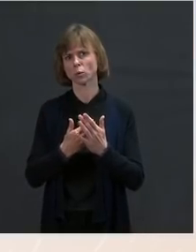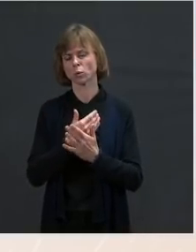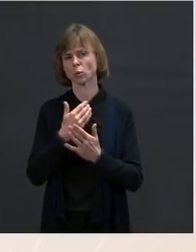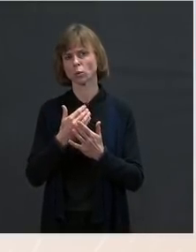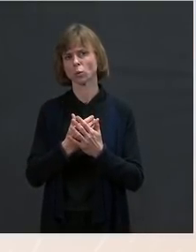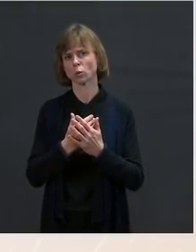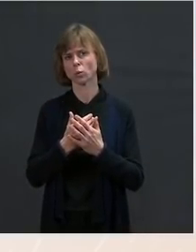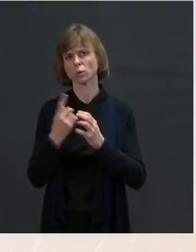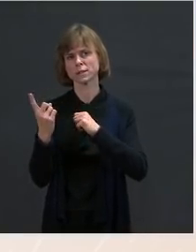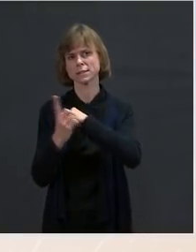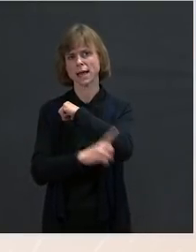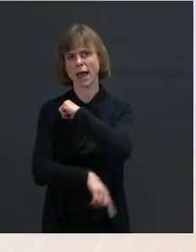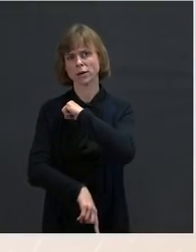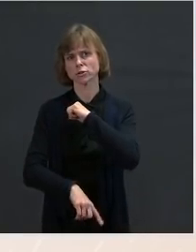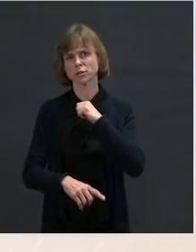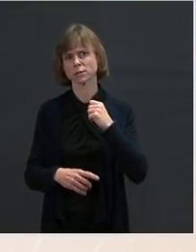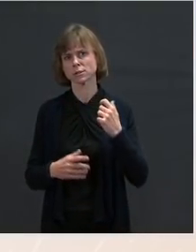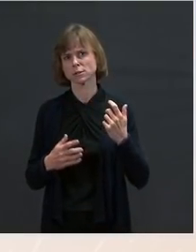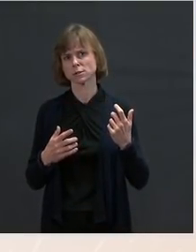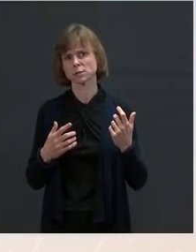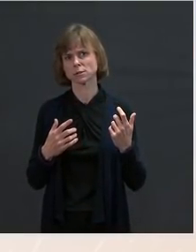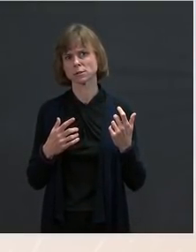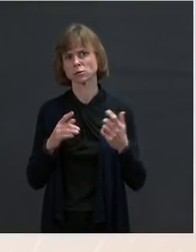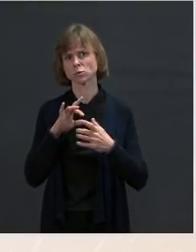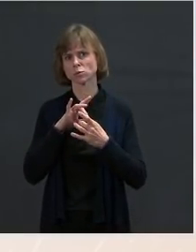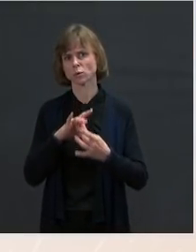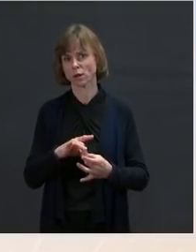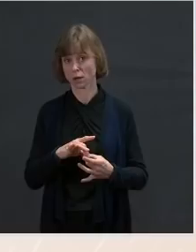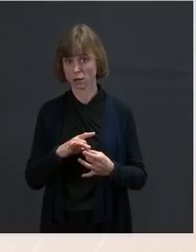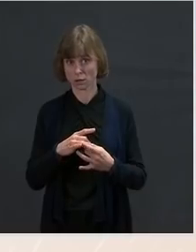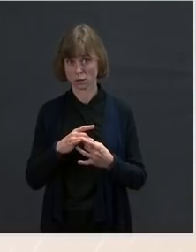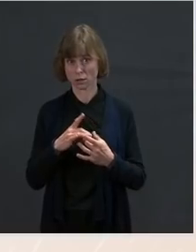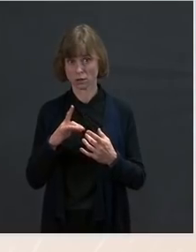related to Nord Stream 2 in a report required by Congress.